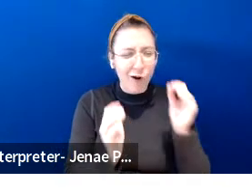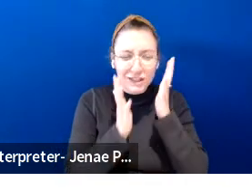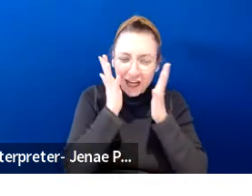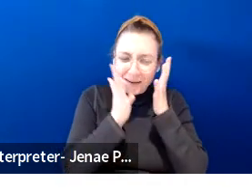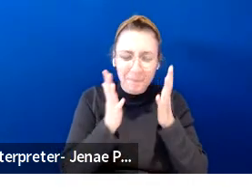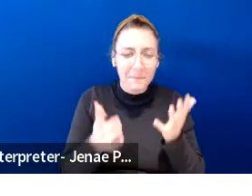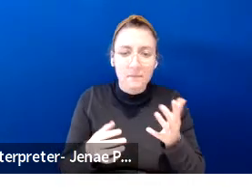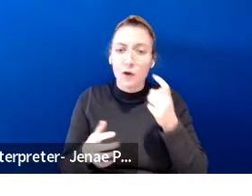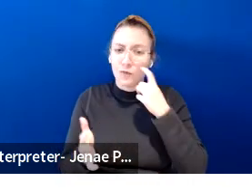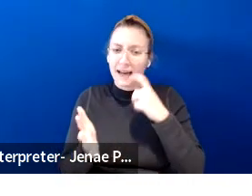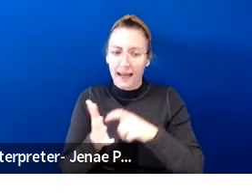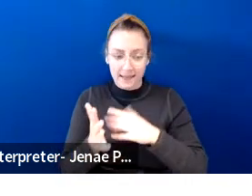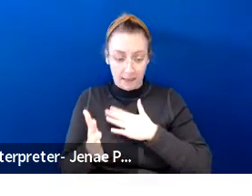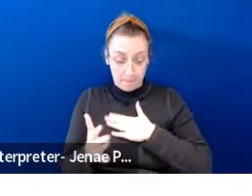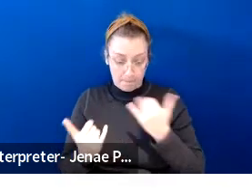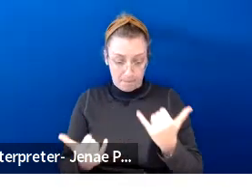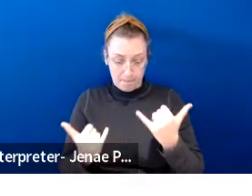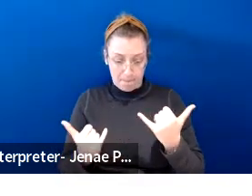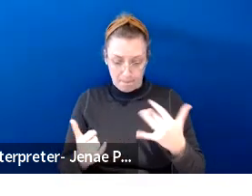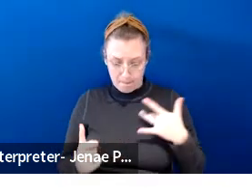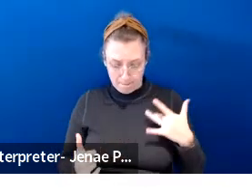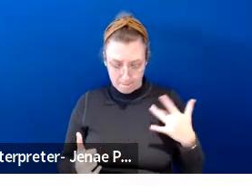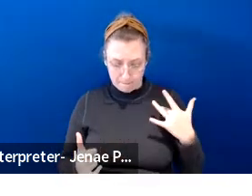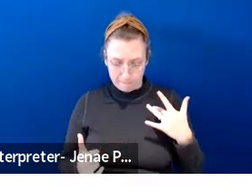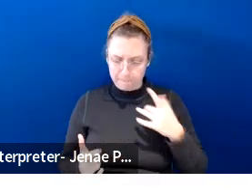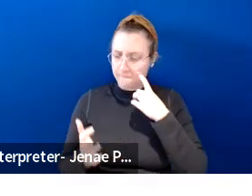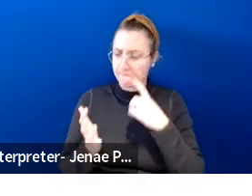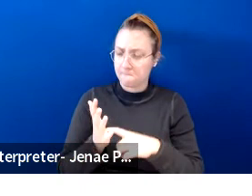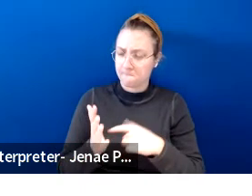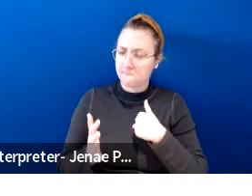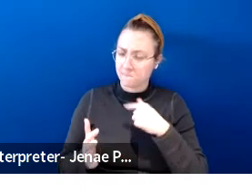where you're at and you're recognizing something needs to shift or not